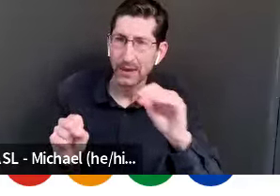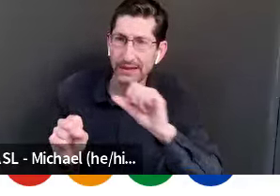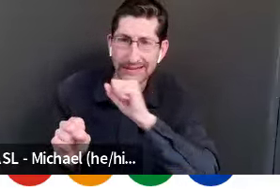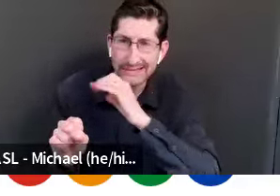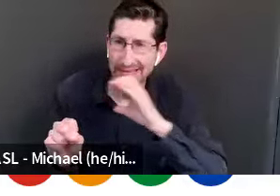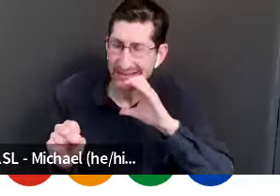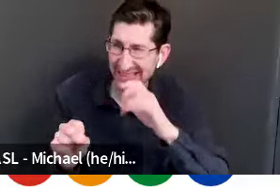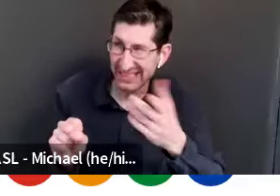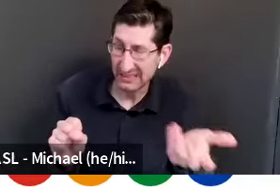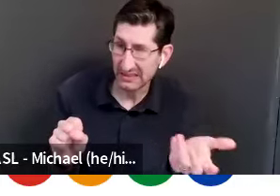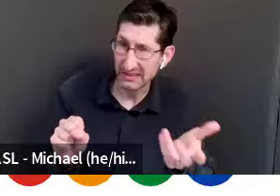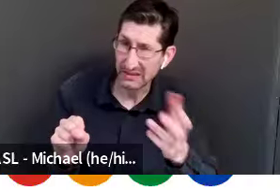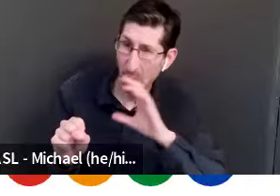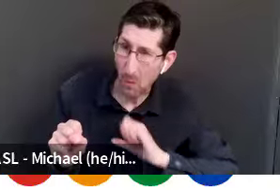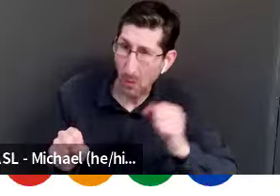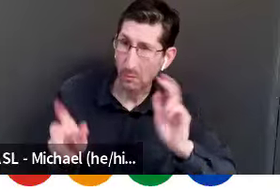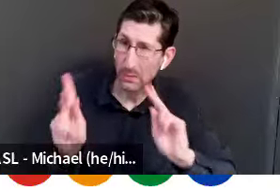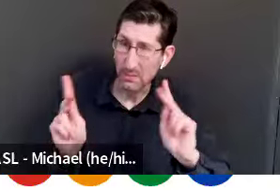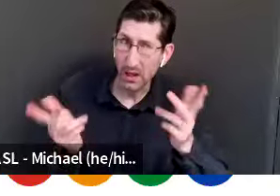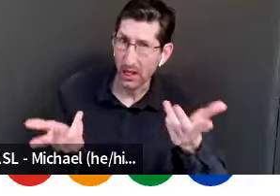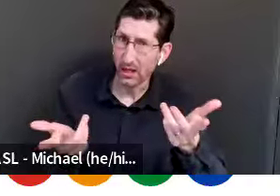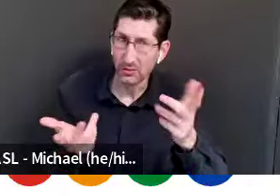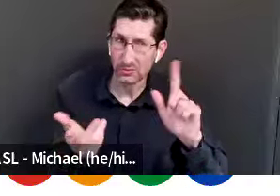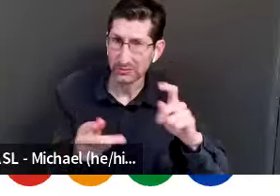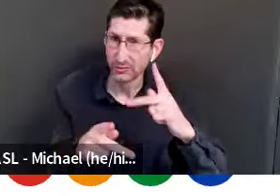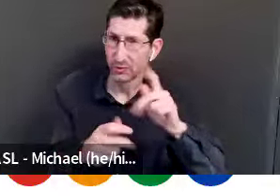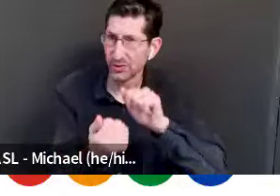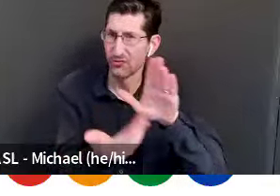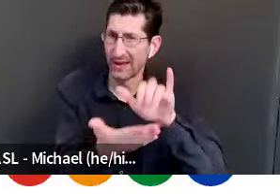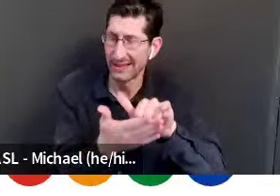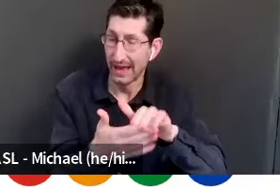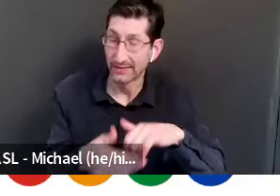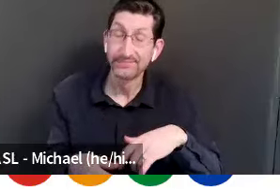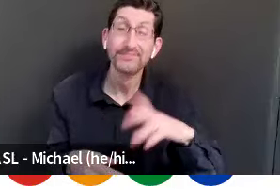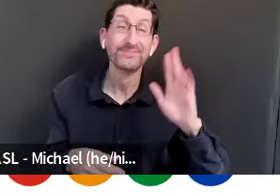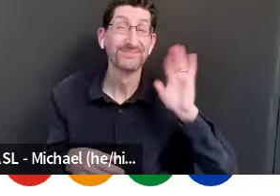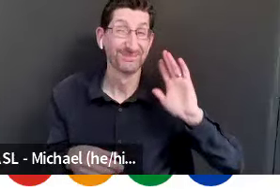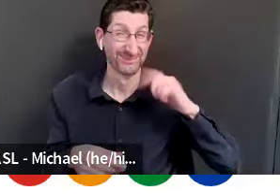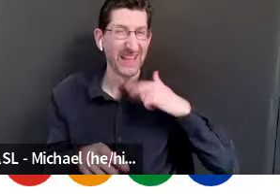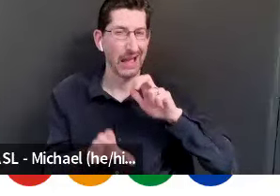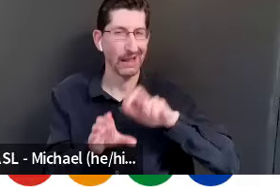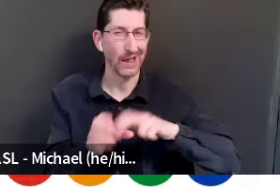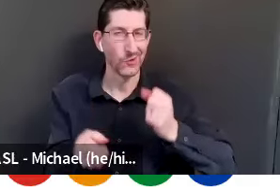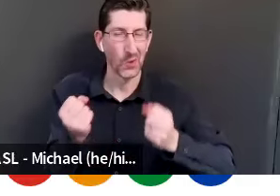DISABLED AND ELDERLY PEOPLE. I TOOK PICTURES OF THE INSIDE OF